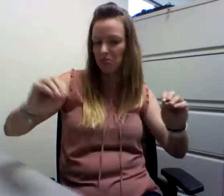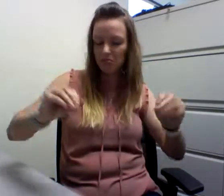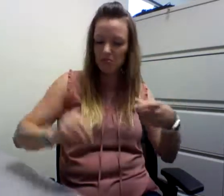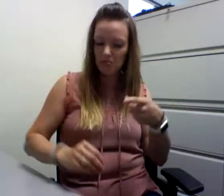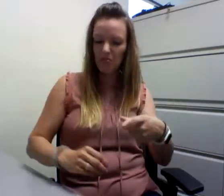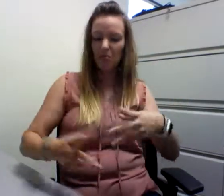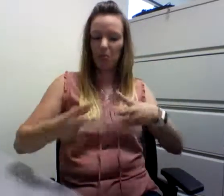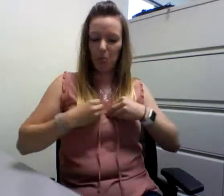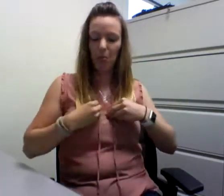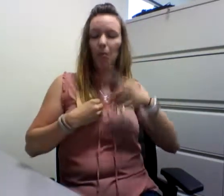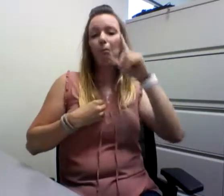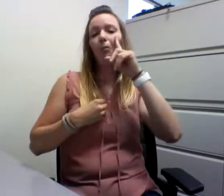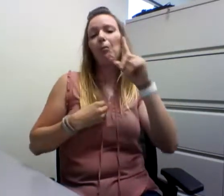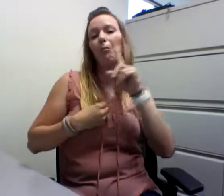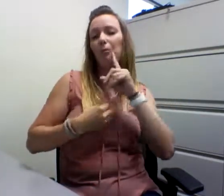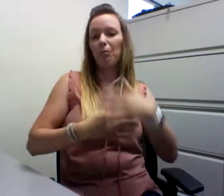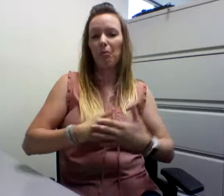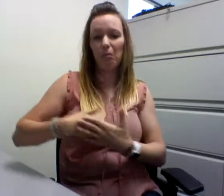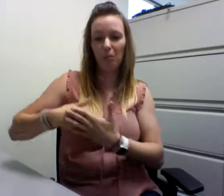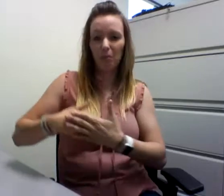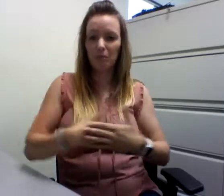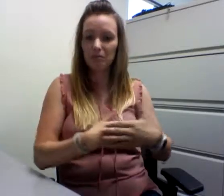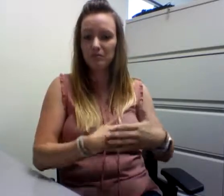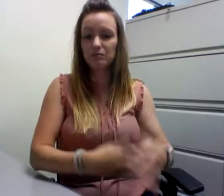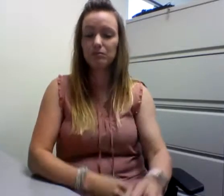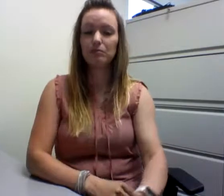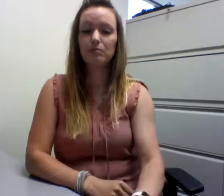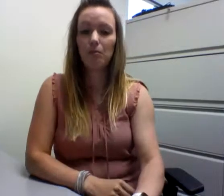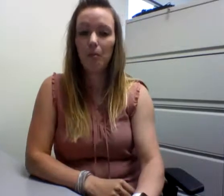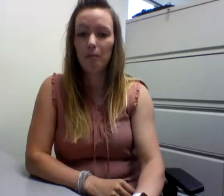acceptance of their Deaf child